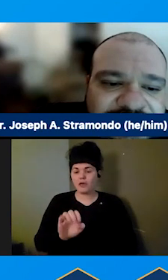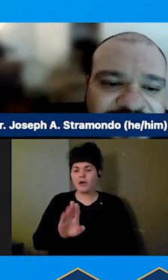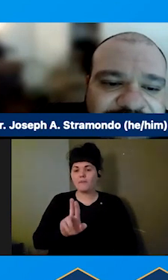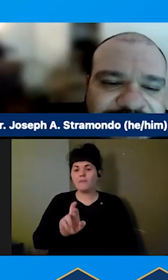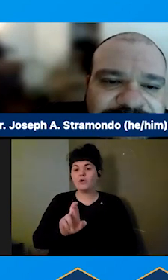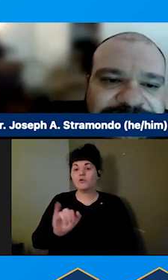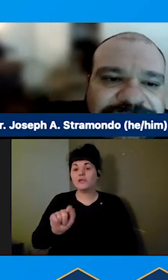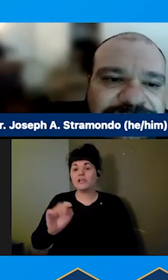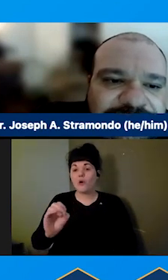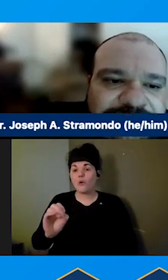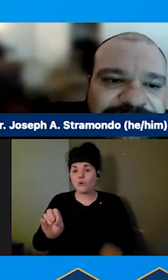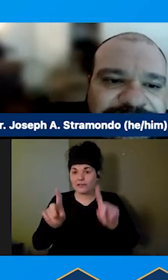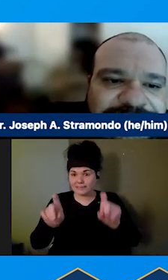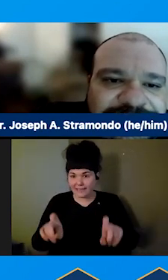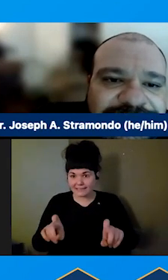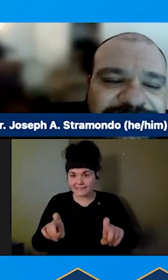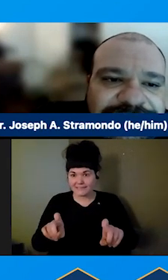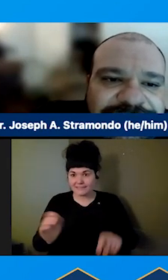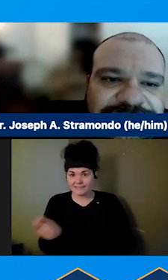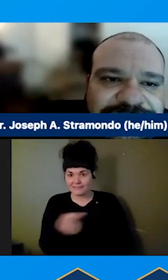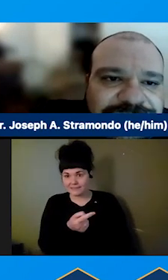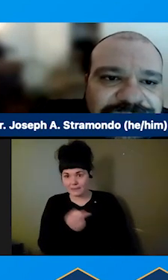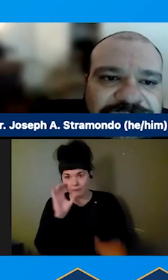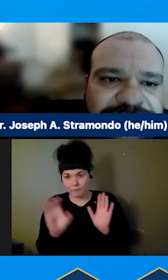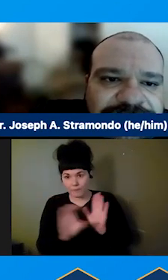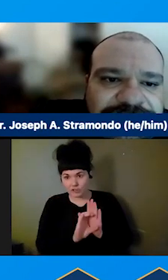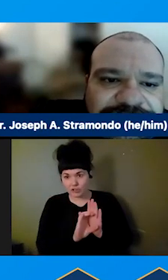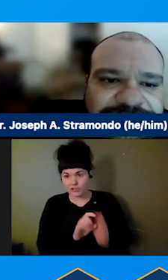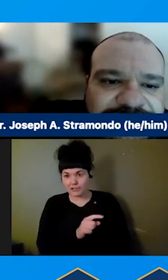here is a picture of a number, I